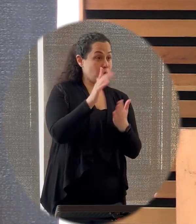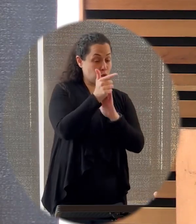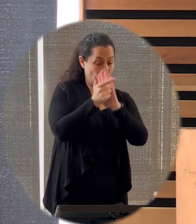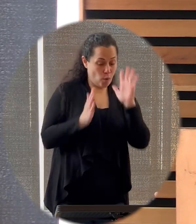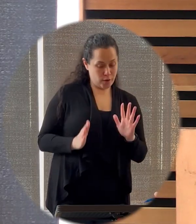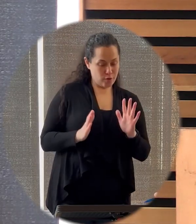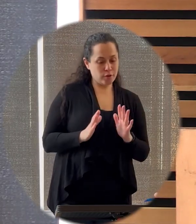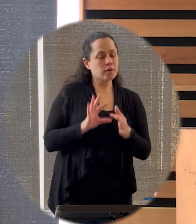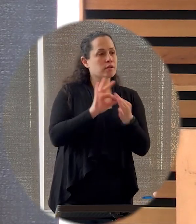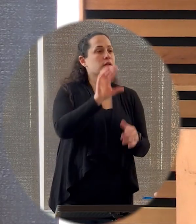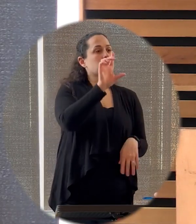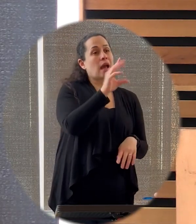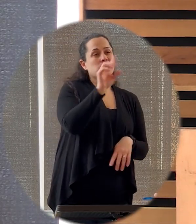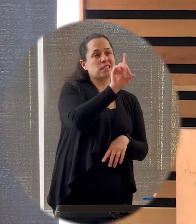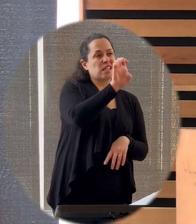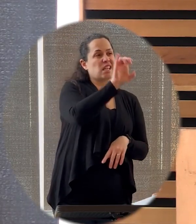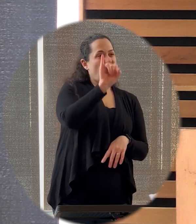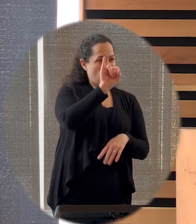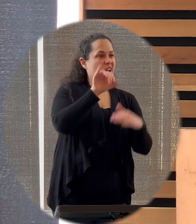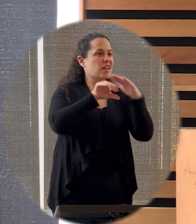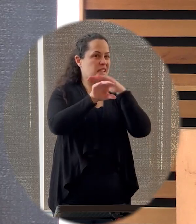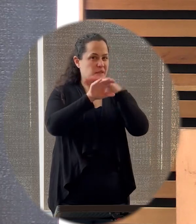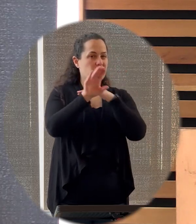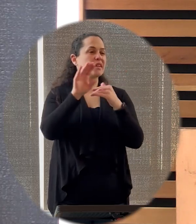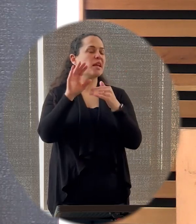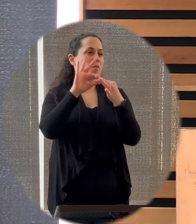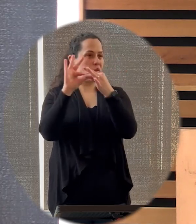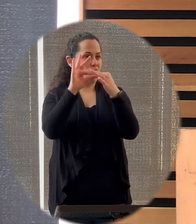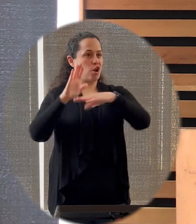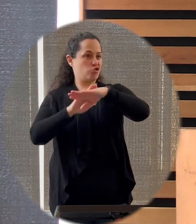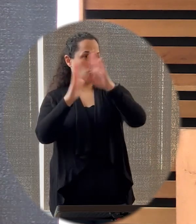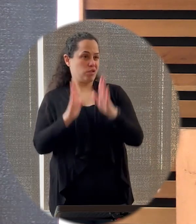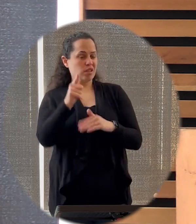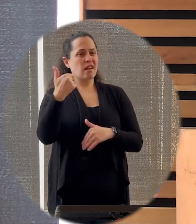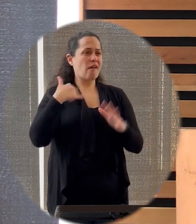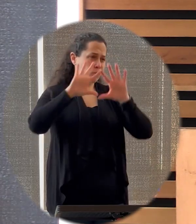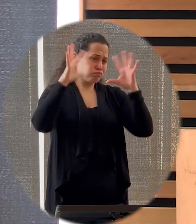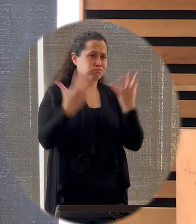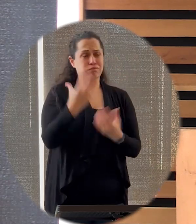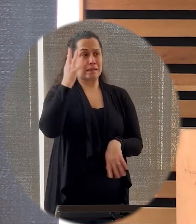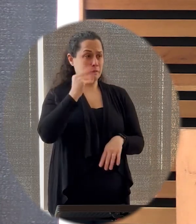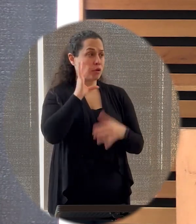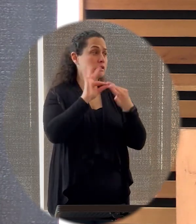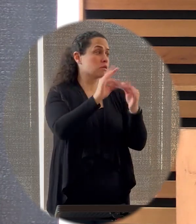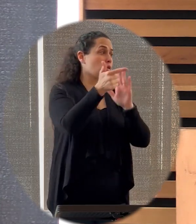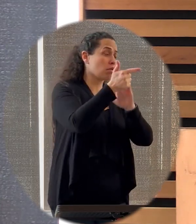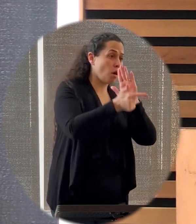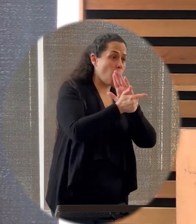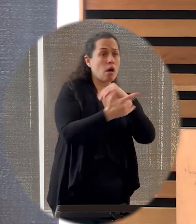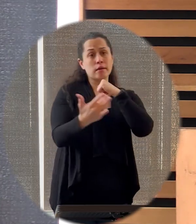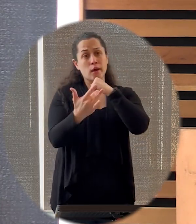inclusion, accessibility, and belonging consultant with global experience across law, technology,